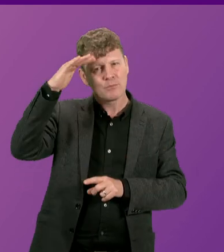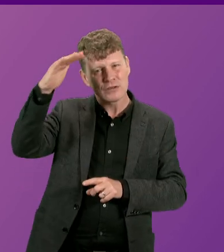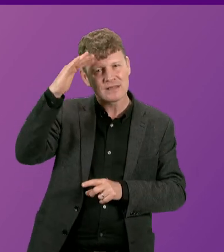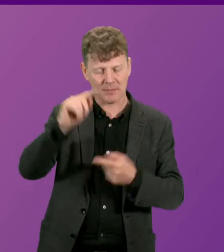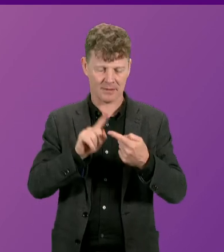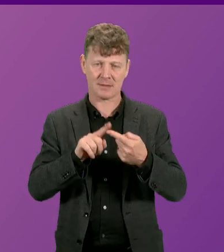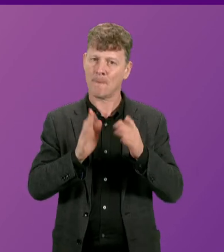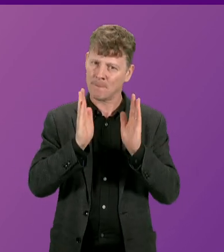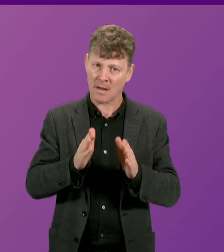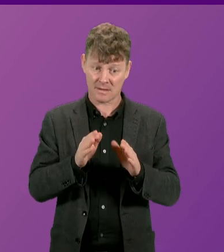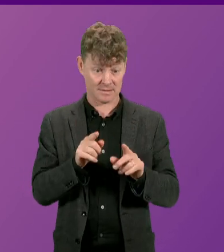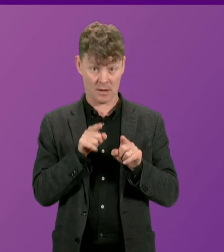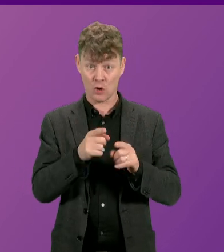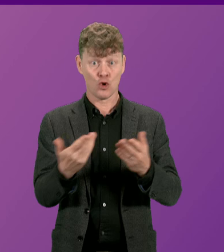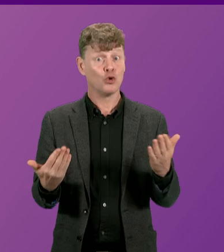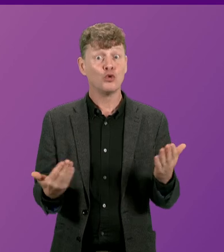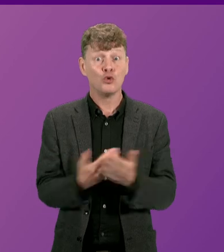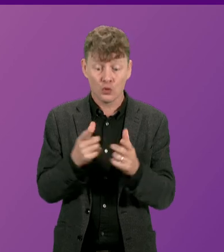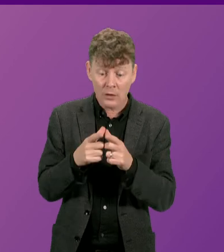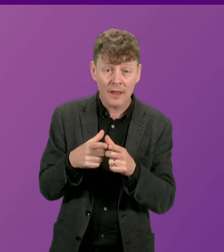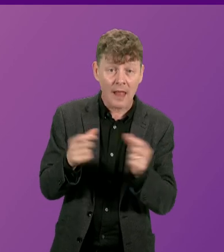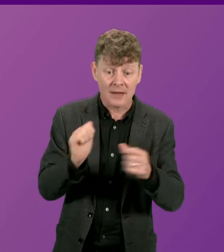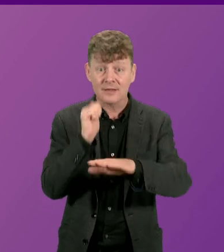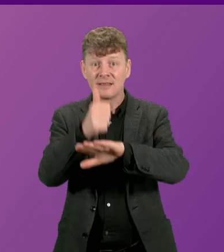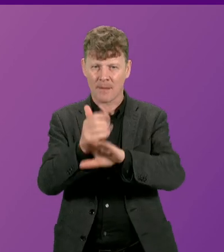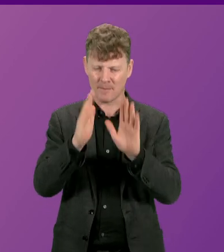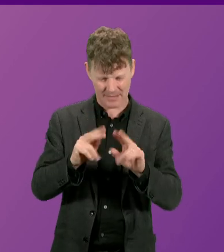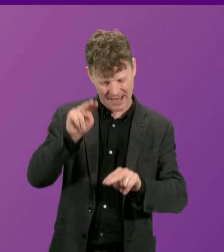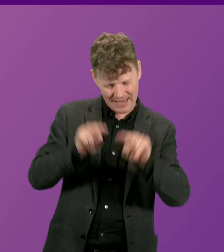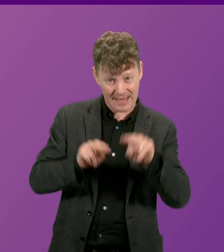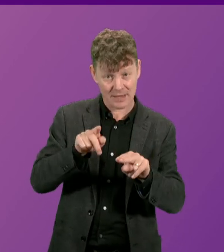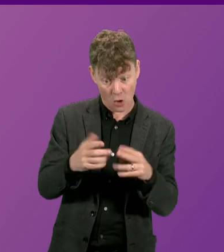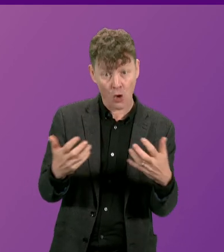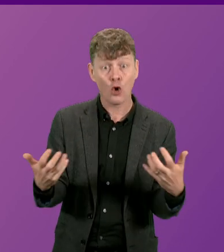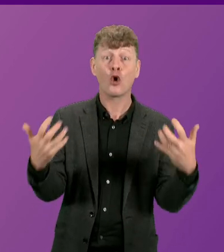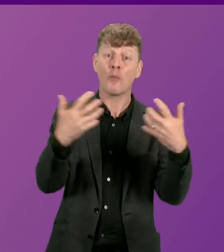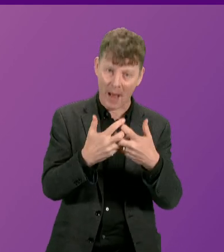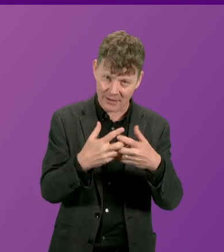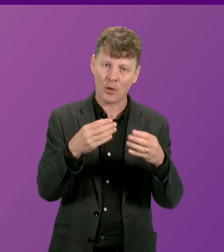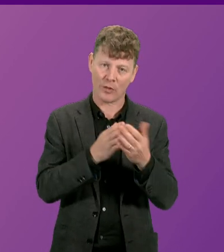the compatibility of any oil and gas licence application with the journey towards net zero,